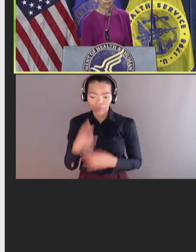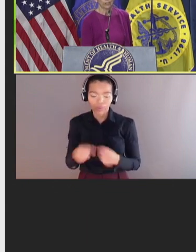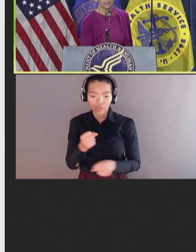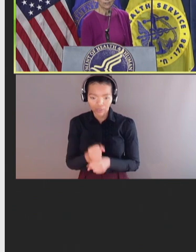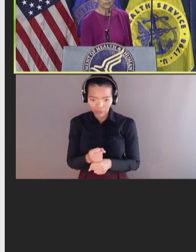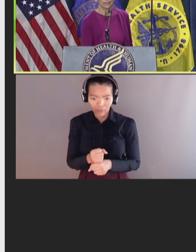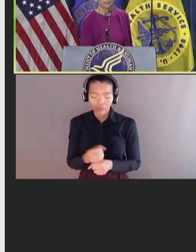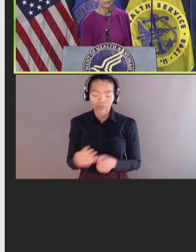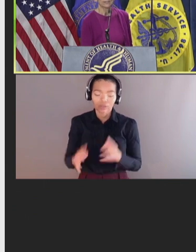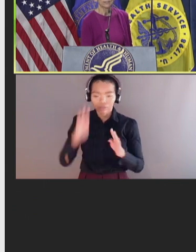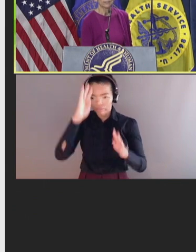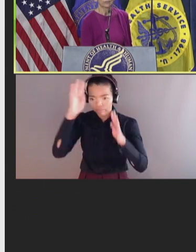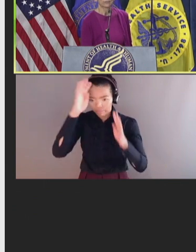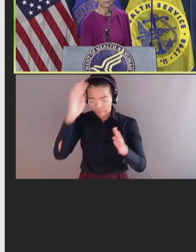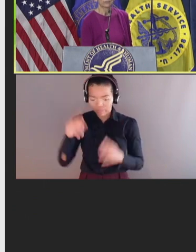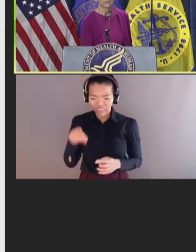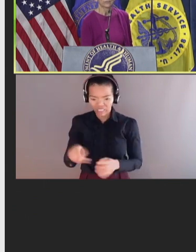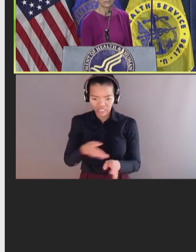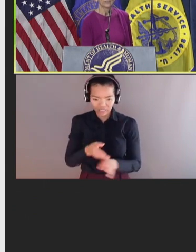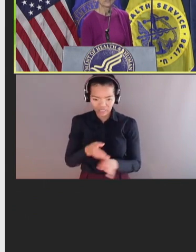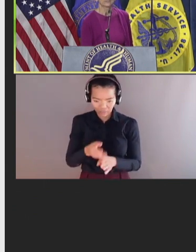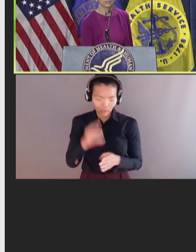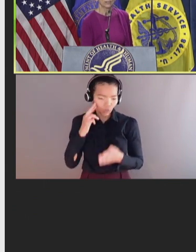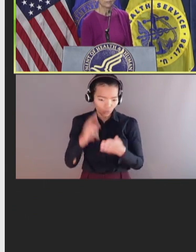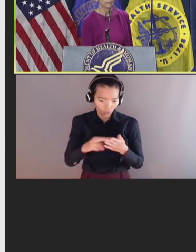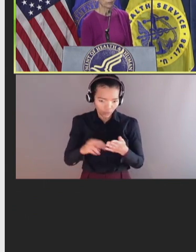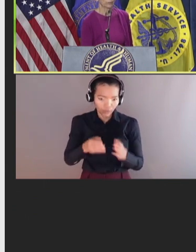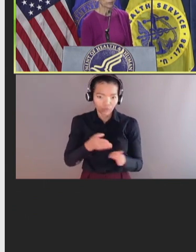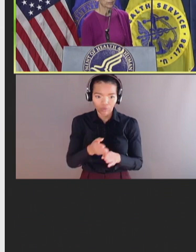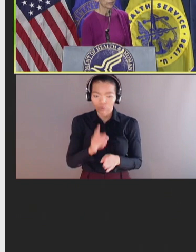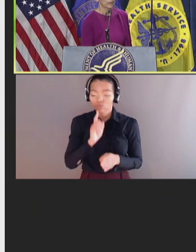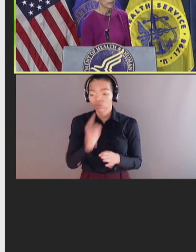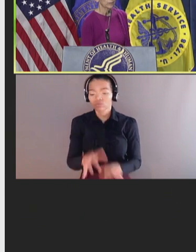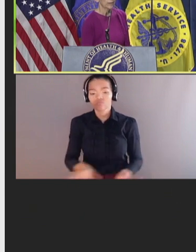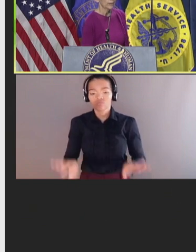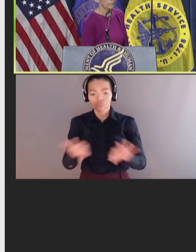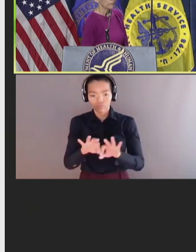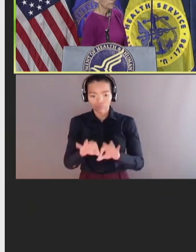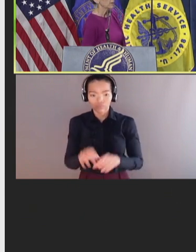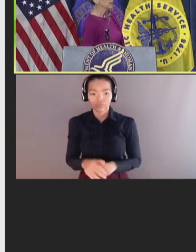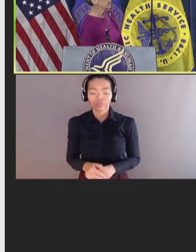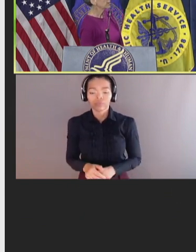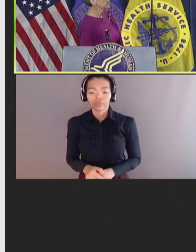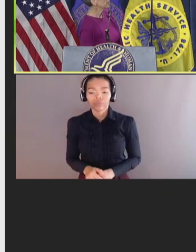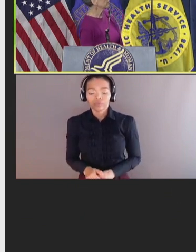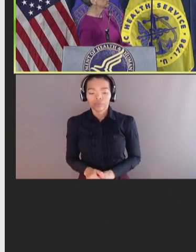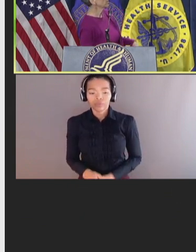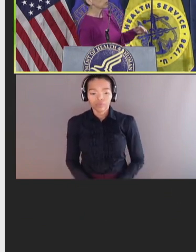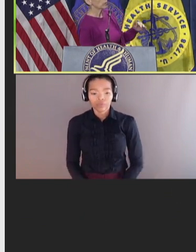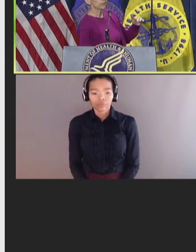in this field, in this research field, and that is really important. We have -- and, you know,